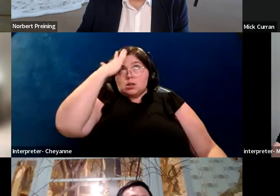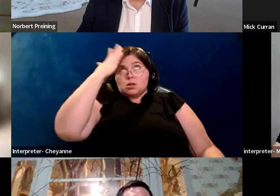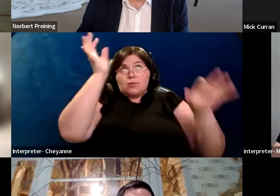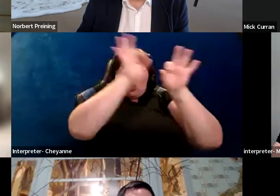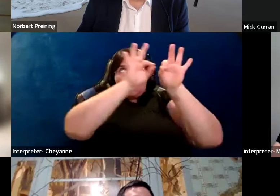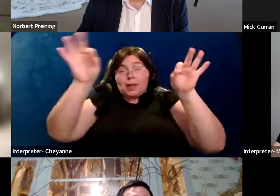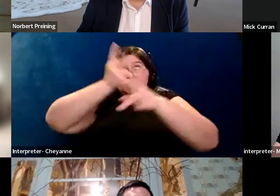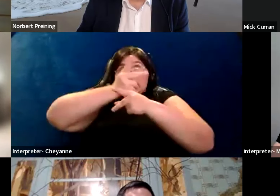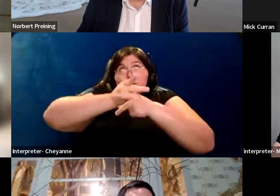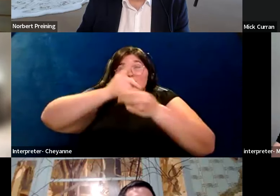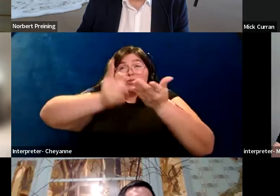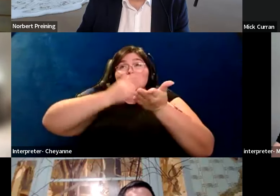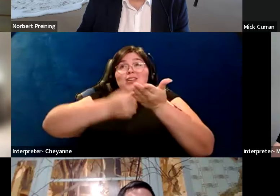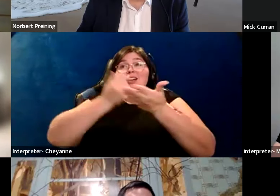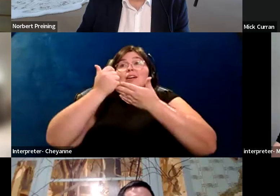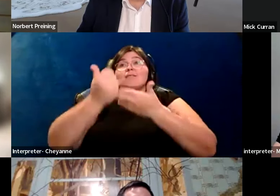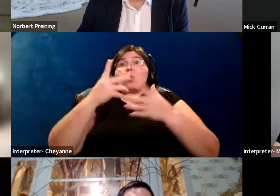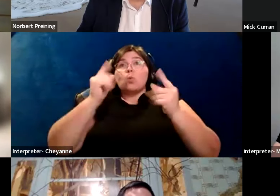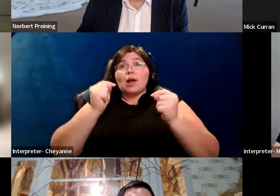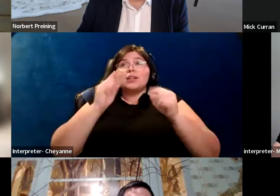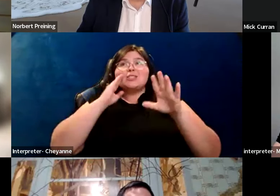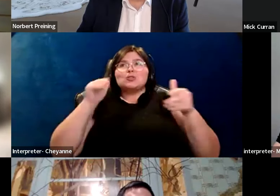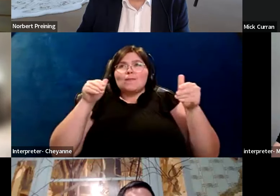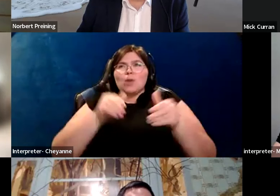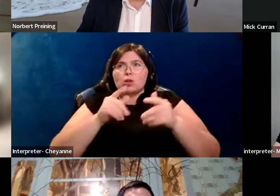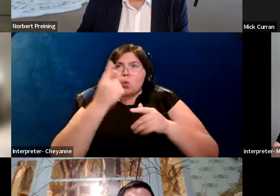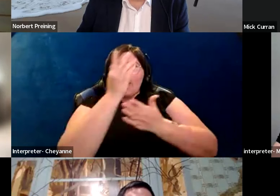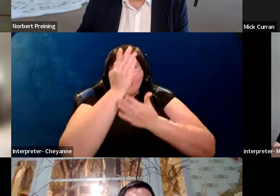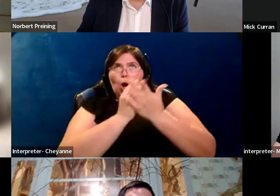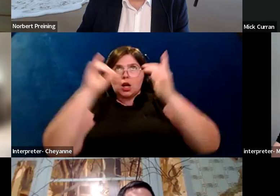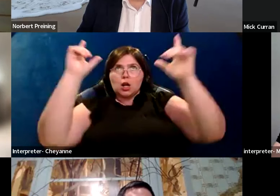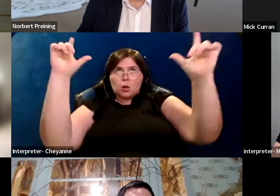So sometimes it's useful to focus on a particular part of that formula.